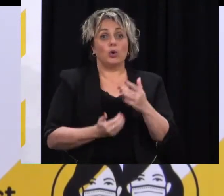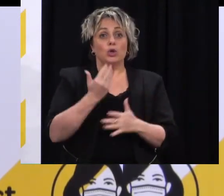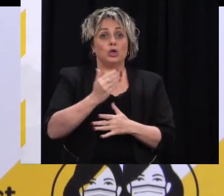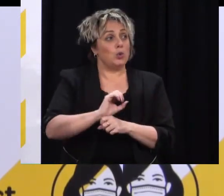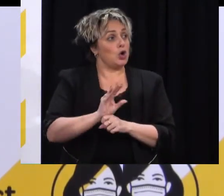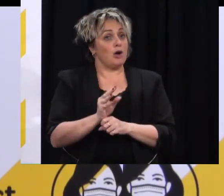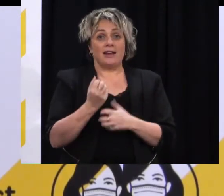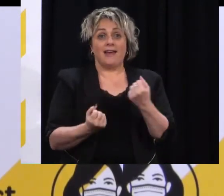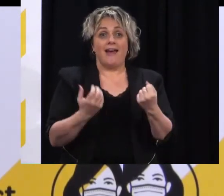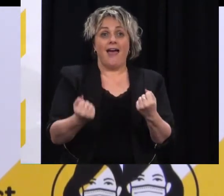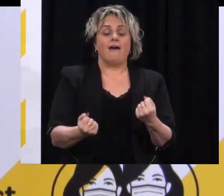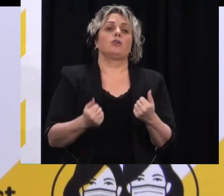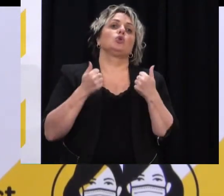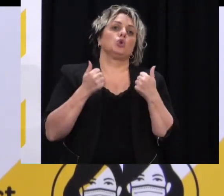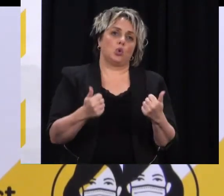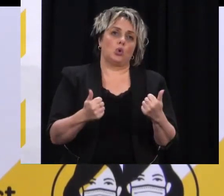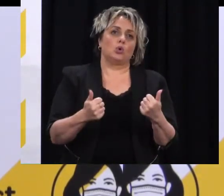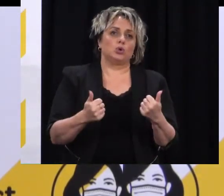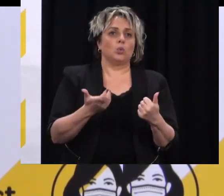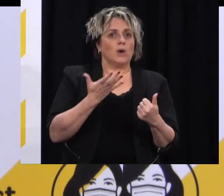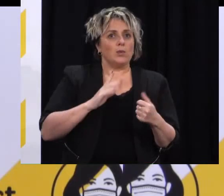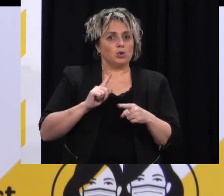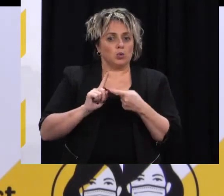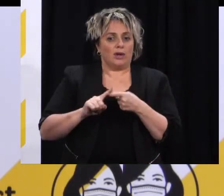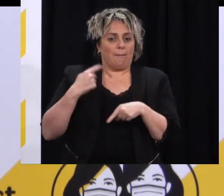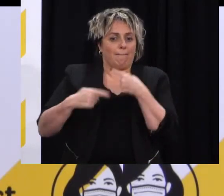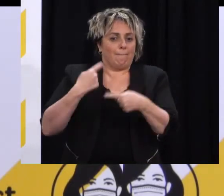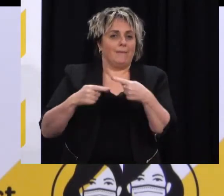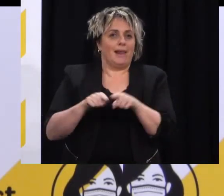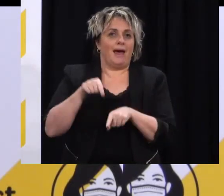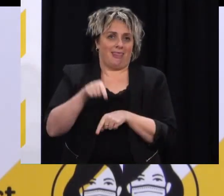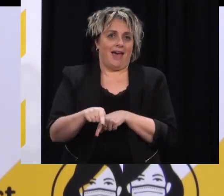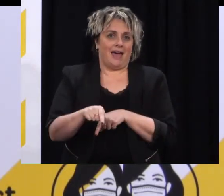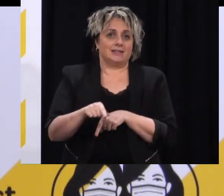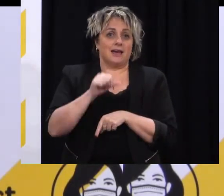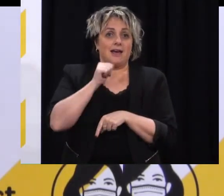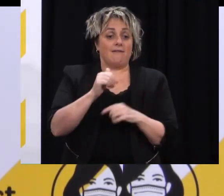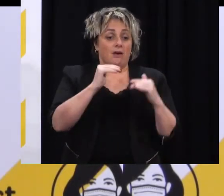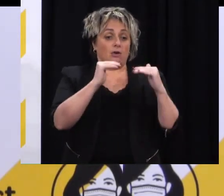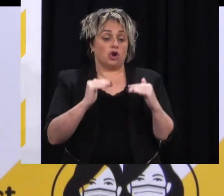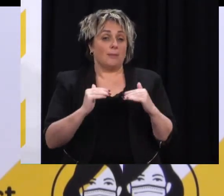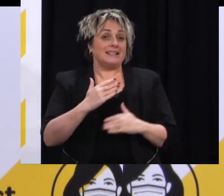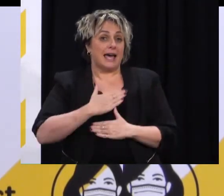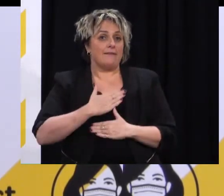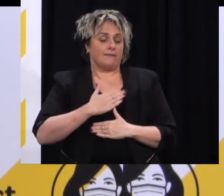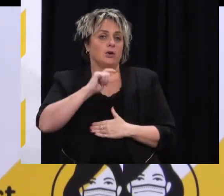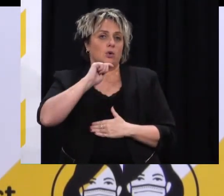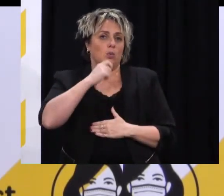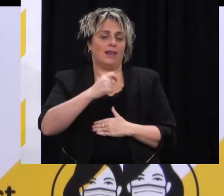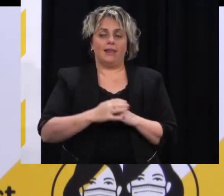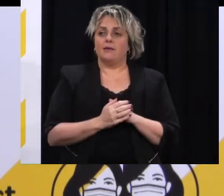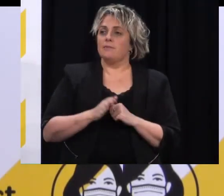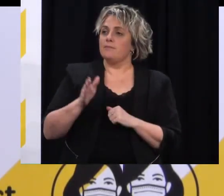We haven't. We will genuinely assess that decision and make a decision on it. We haven't had a case in the South Island for